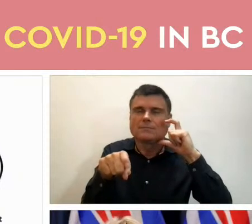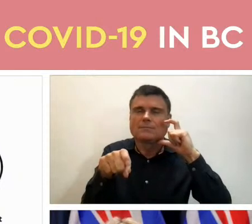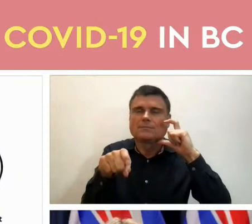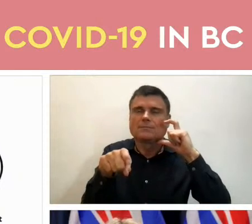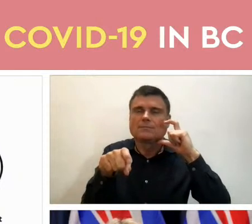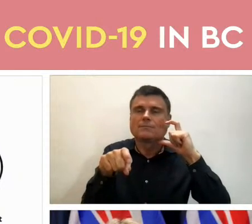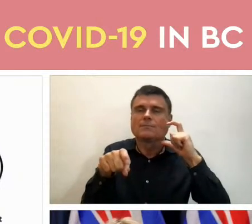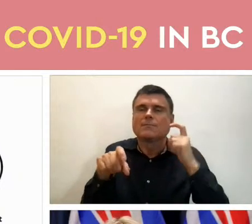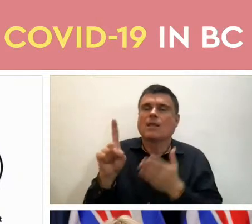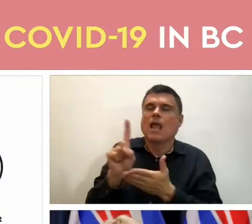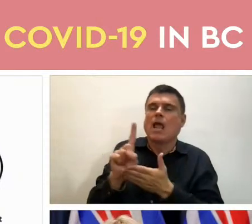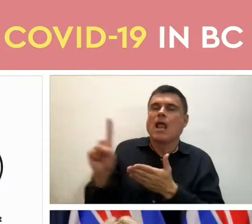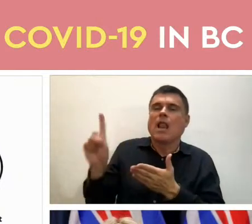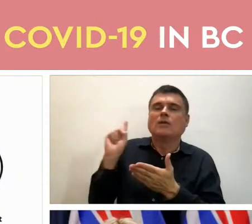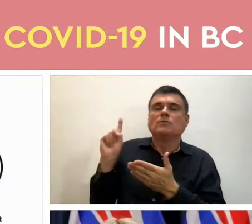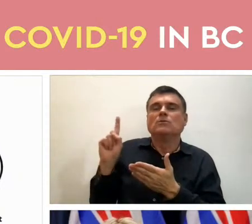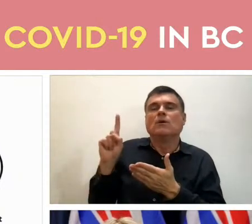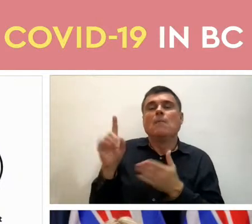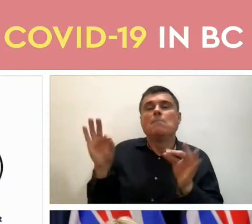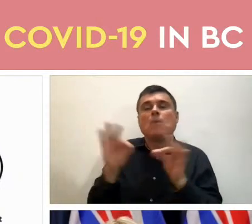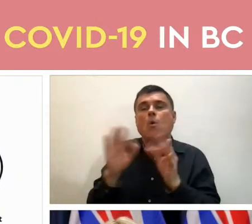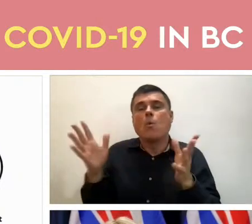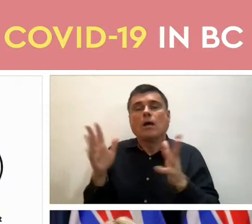together having additional space